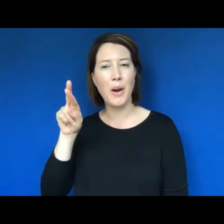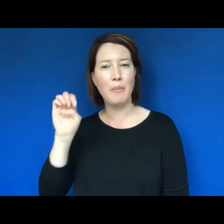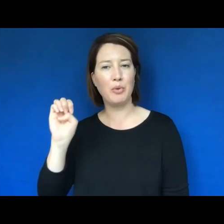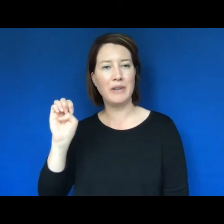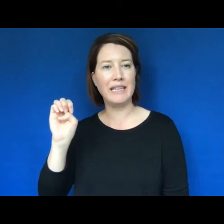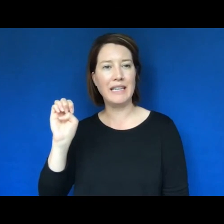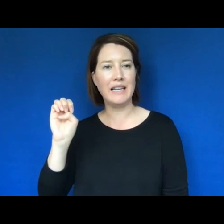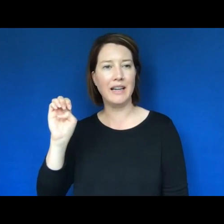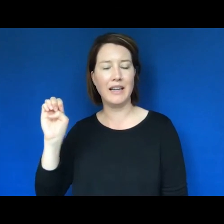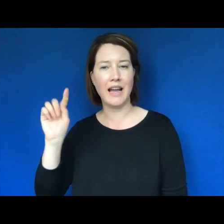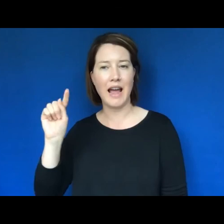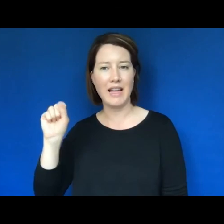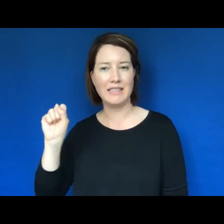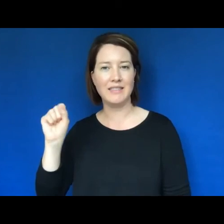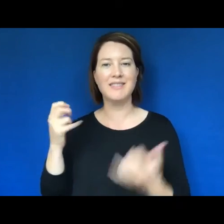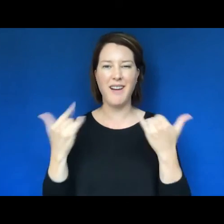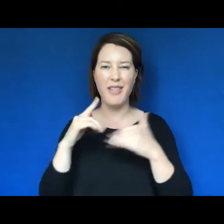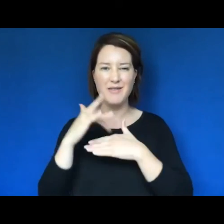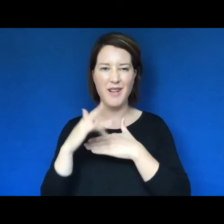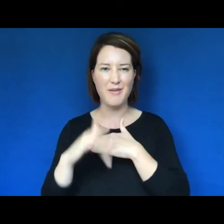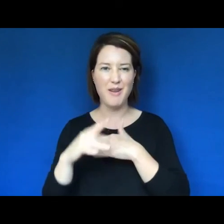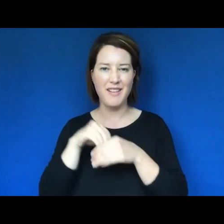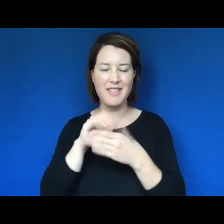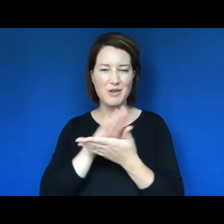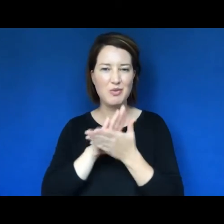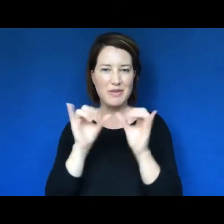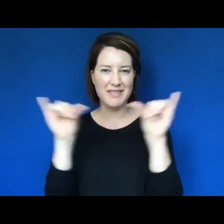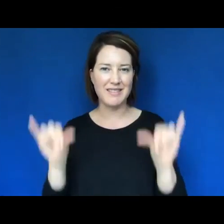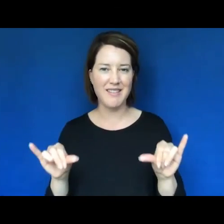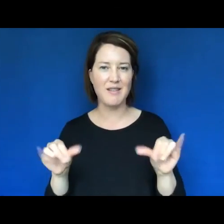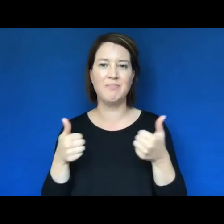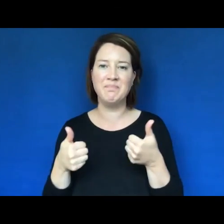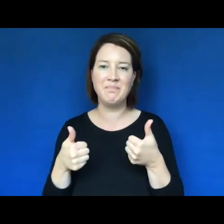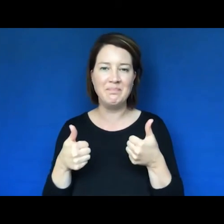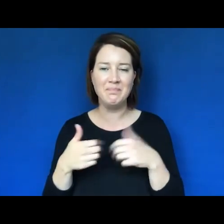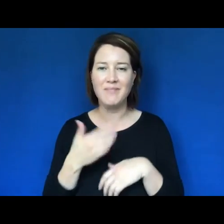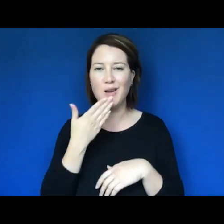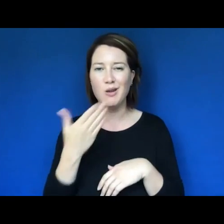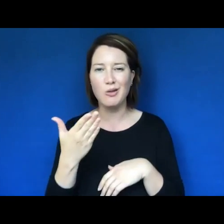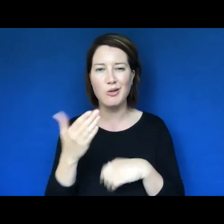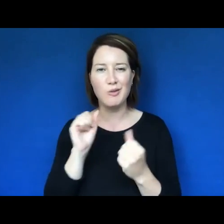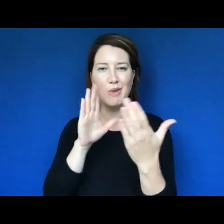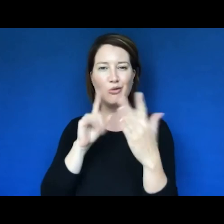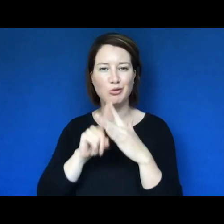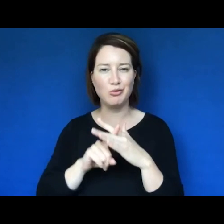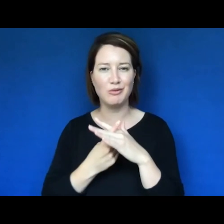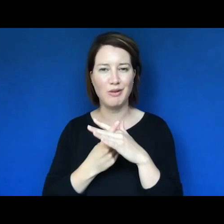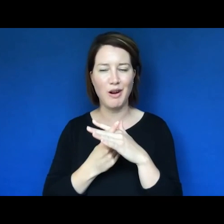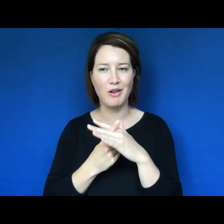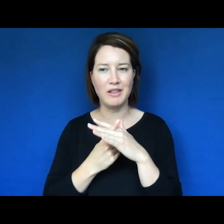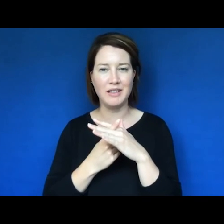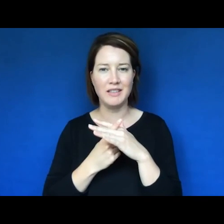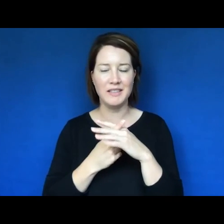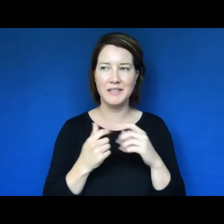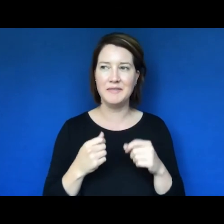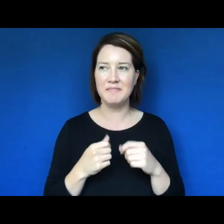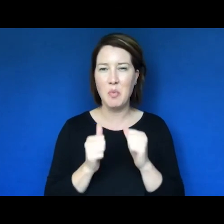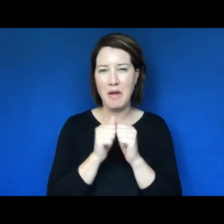available in the school system that is a great way to start looking at the discovery process